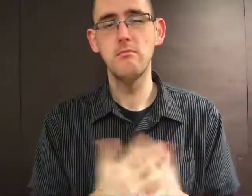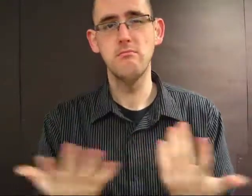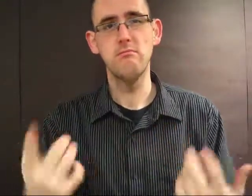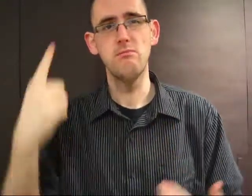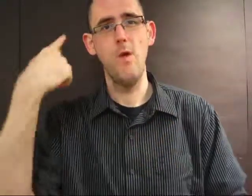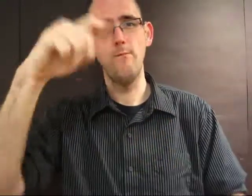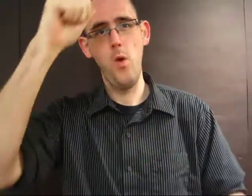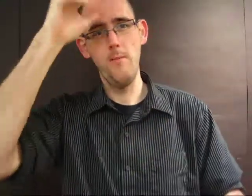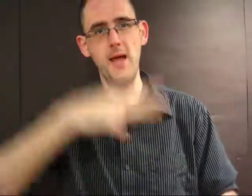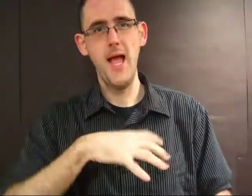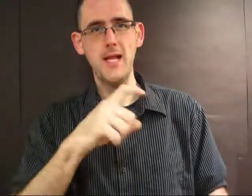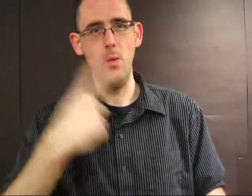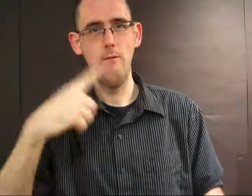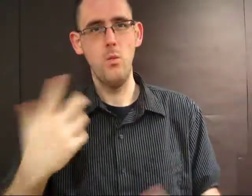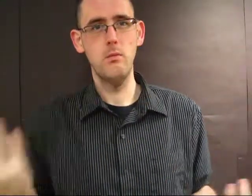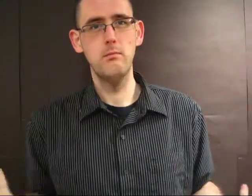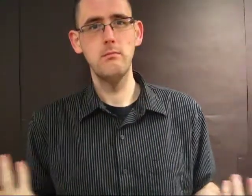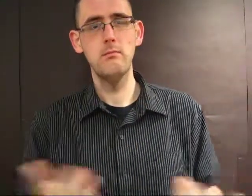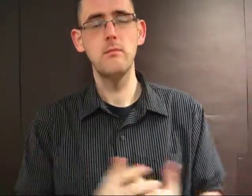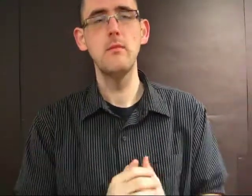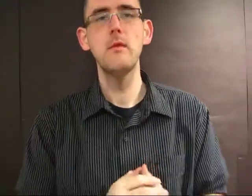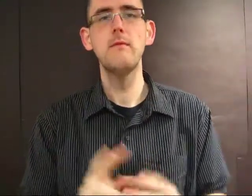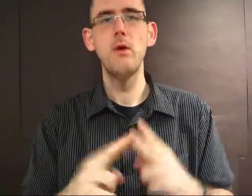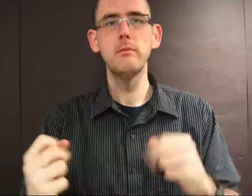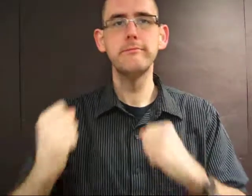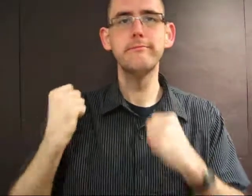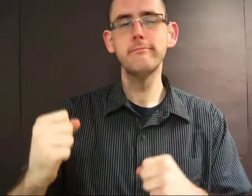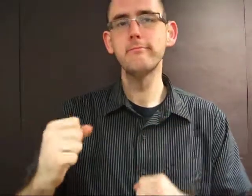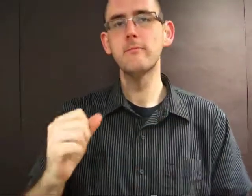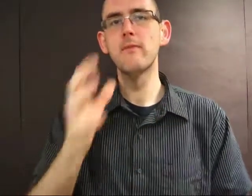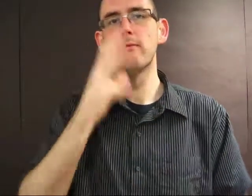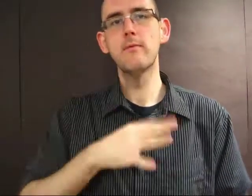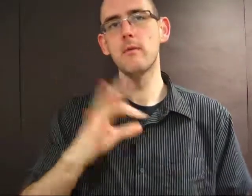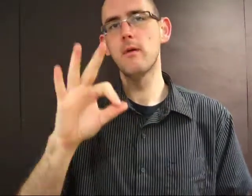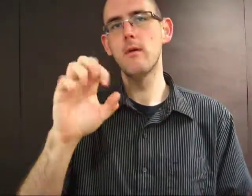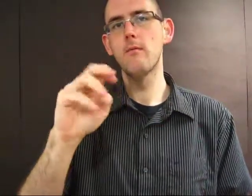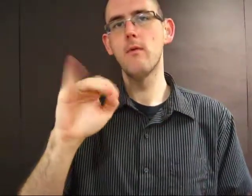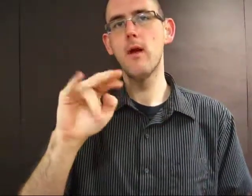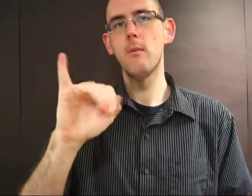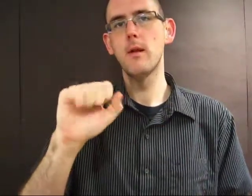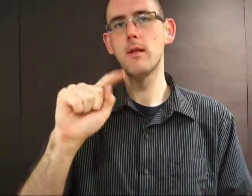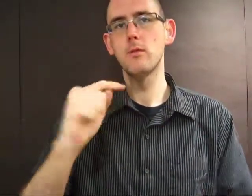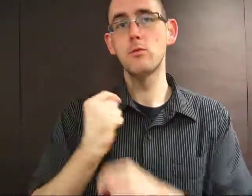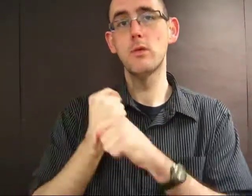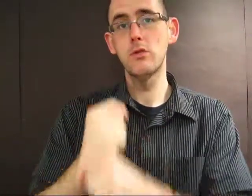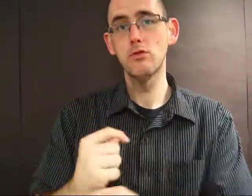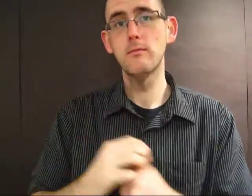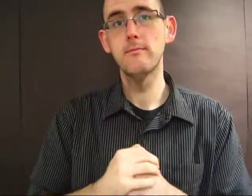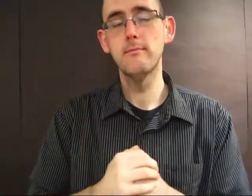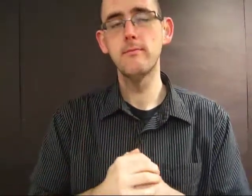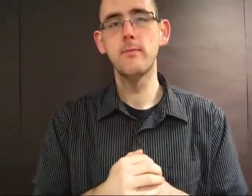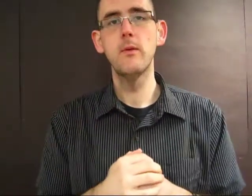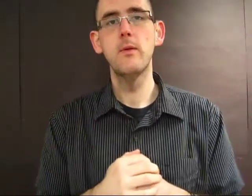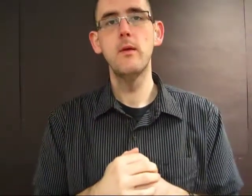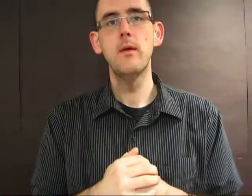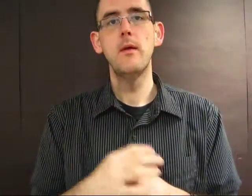Men aren't seen as strictly necessary; they have a pretty strong tradition of feminism.